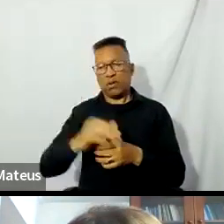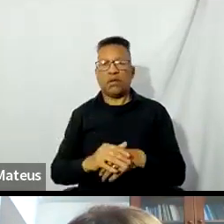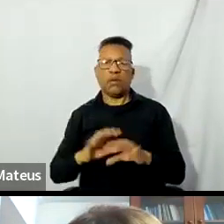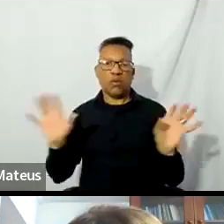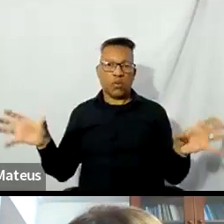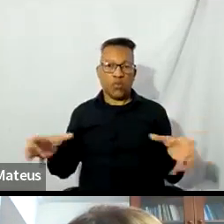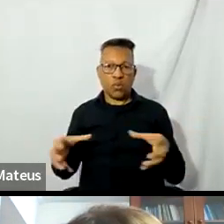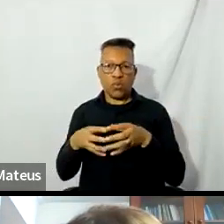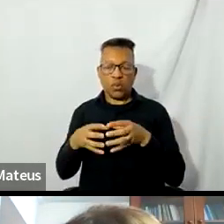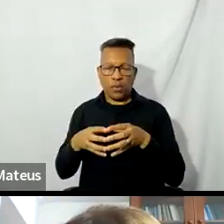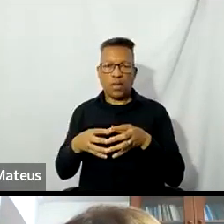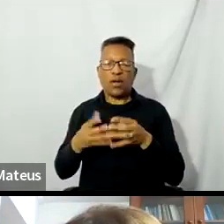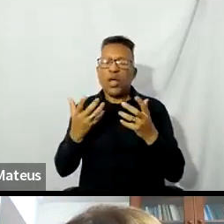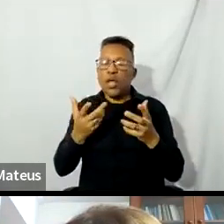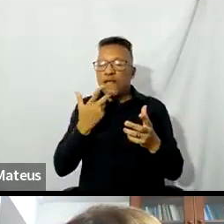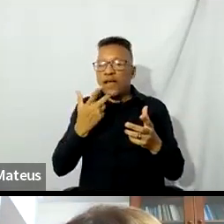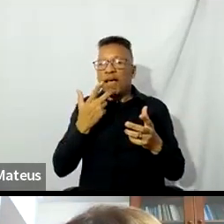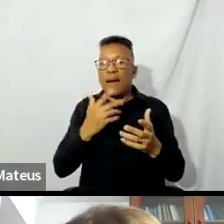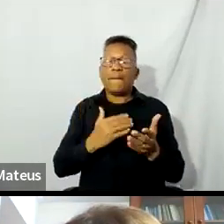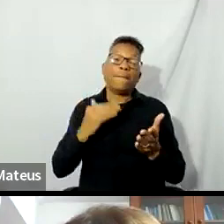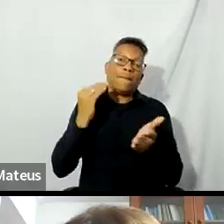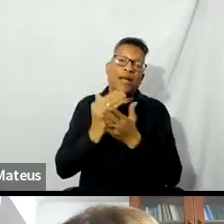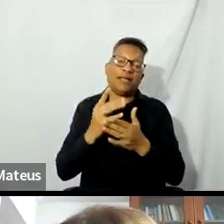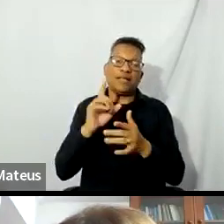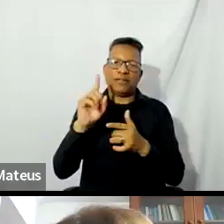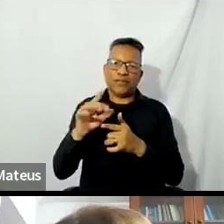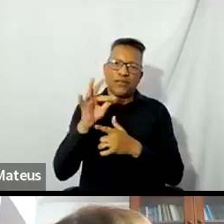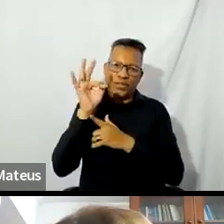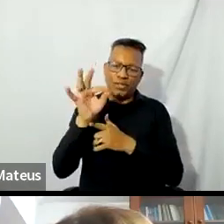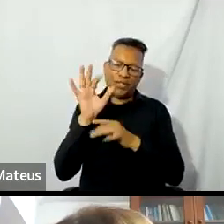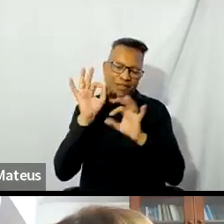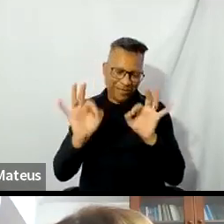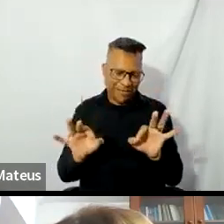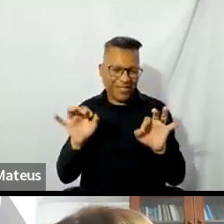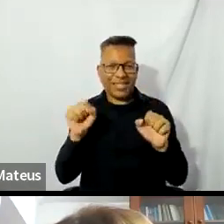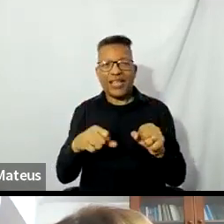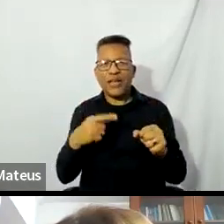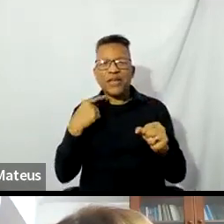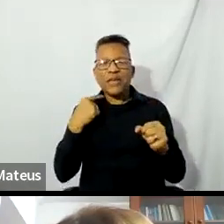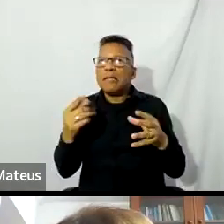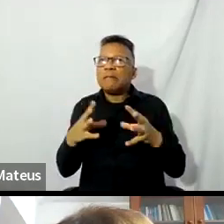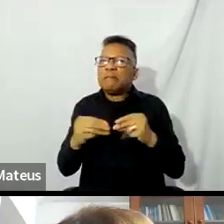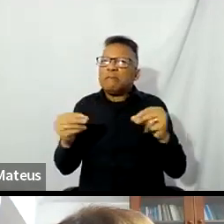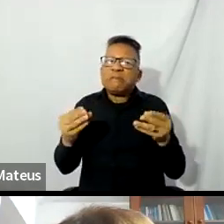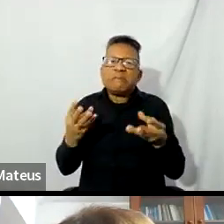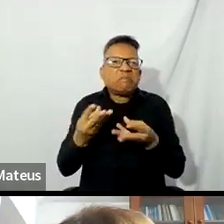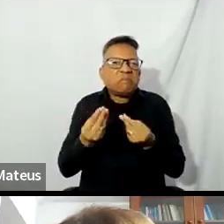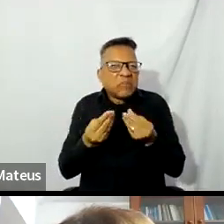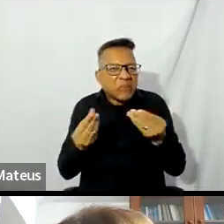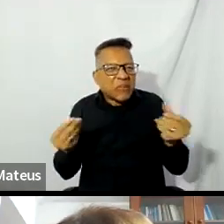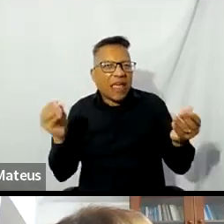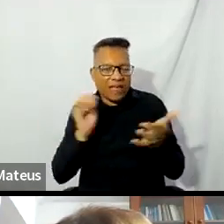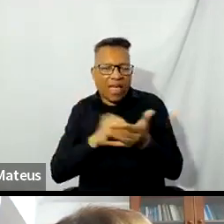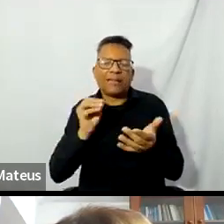So I hope to say a little bit more about that I know that's a very poor and abstract answer answer to your question